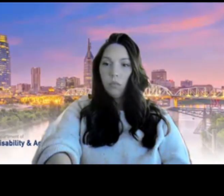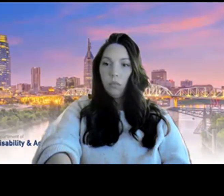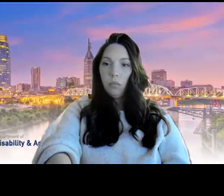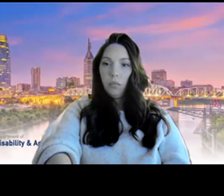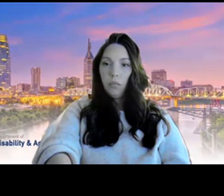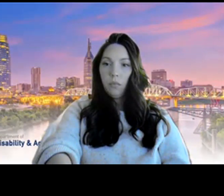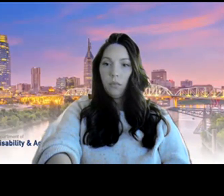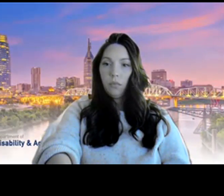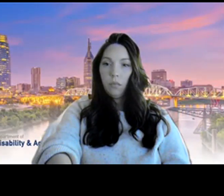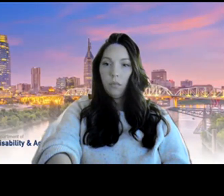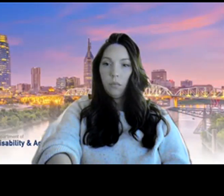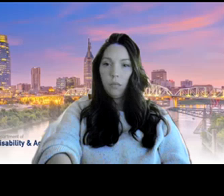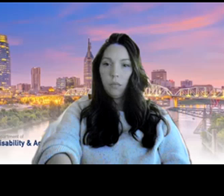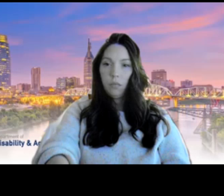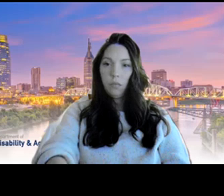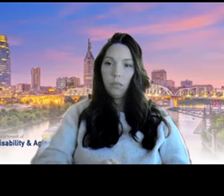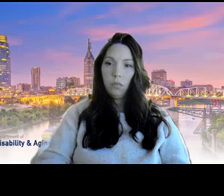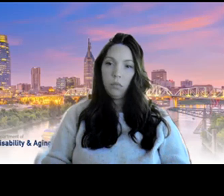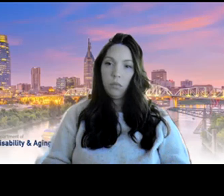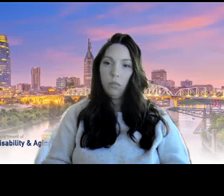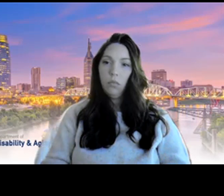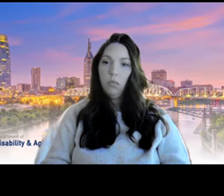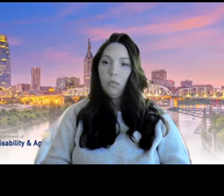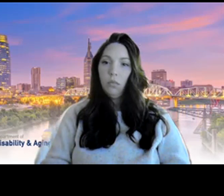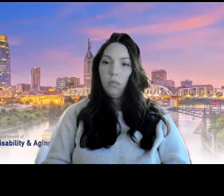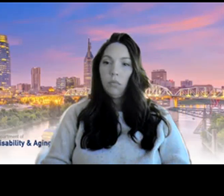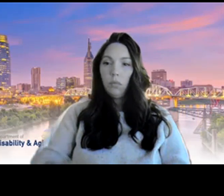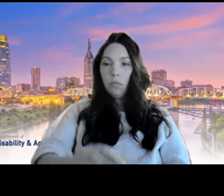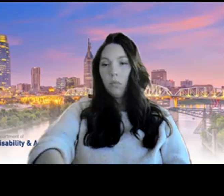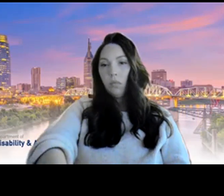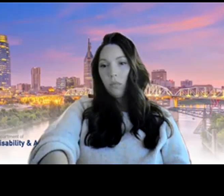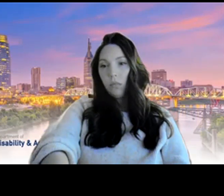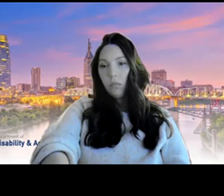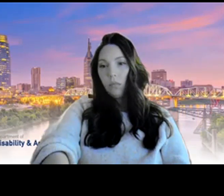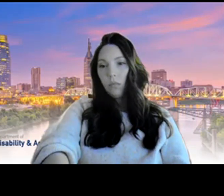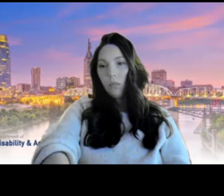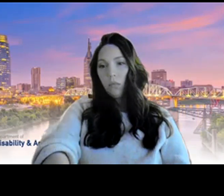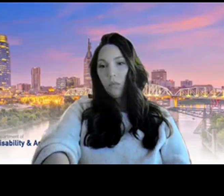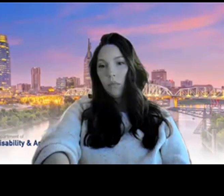priorities that every agency has submitted, what will ultimately go into his budget.